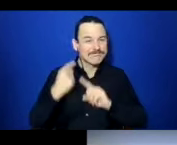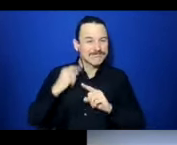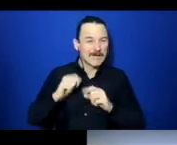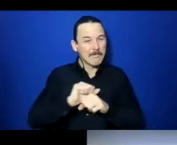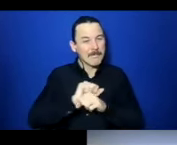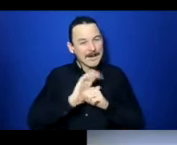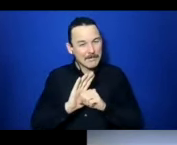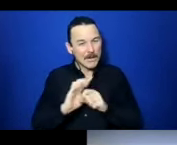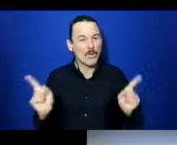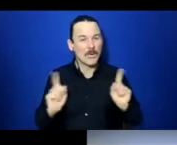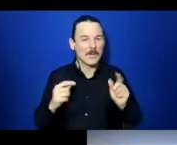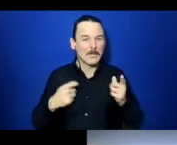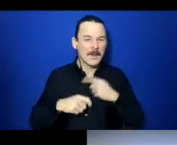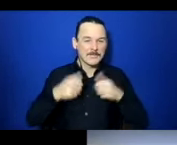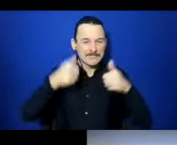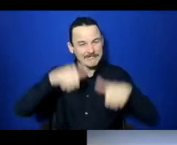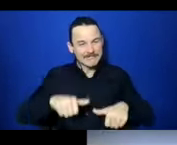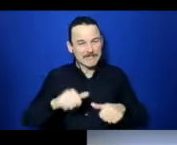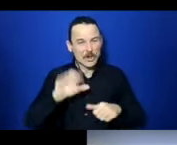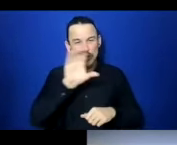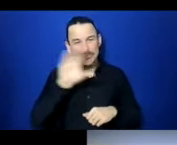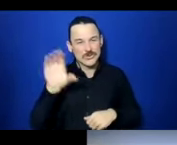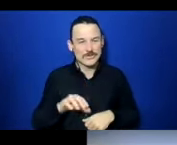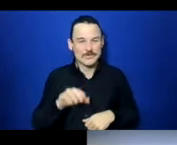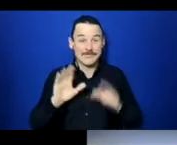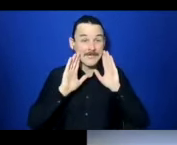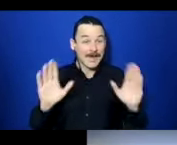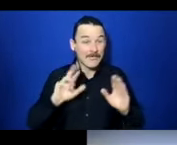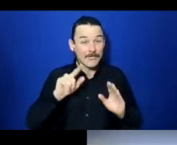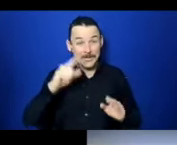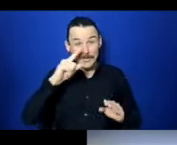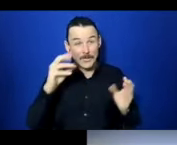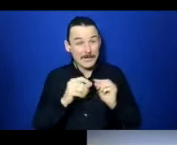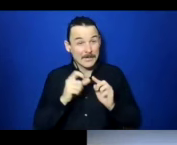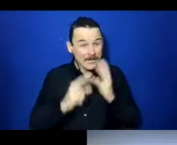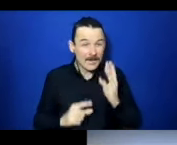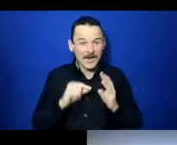for people with disabilities to join in but I want to see more people at university